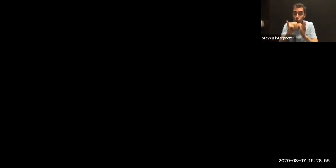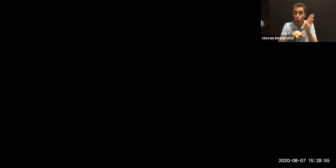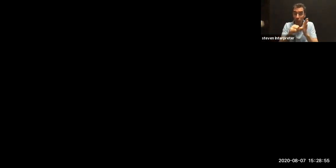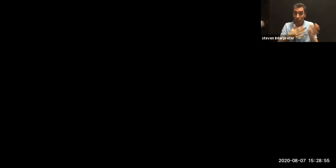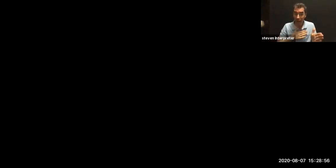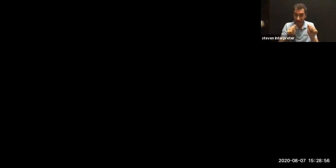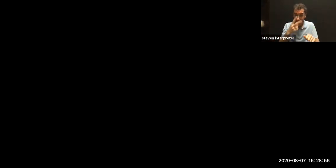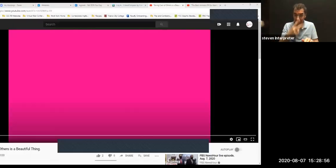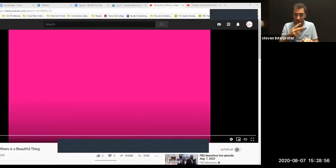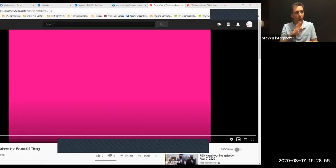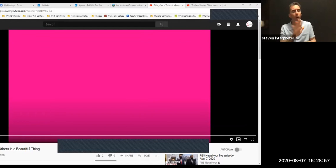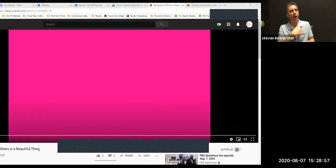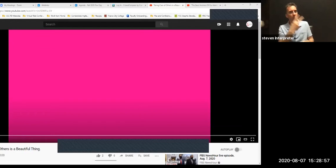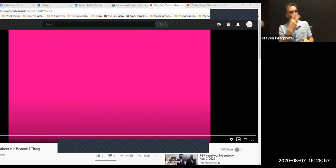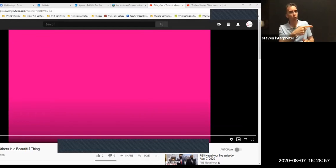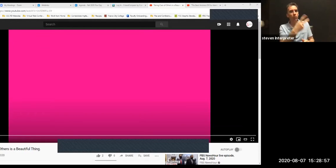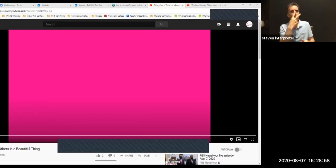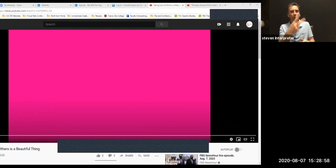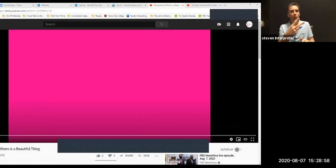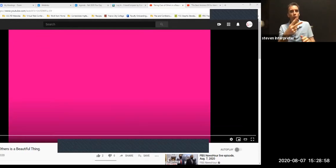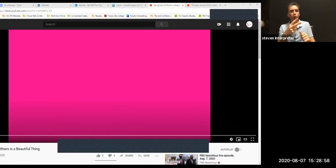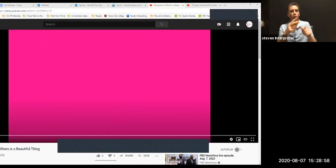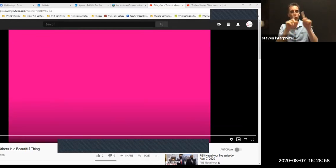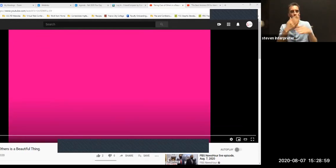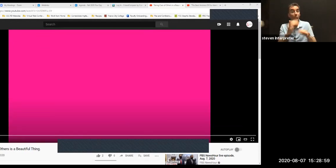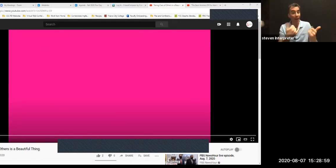Channelle Charest: You started screen sharing Channelle Charest: Now we can see your screen.